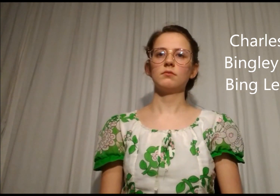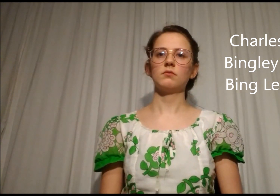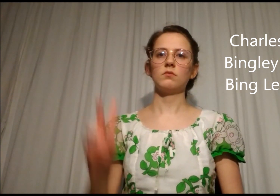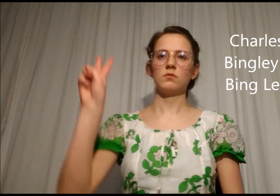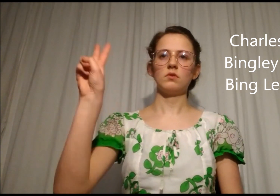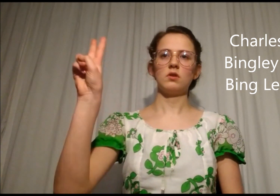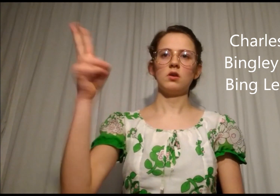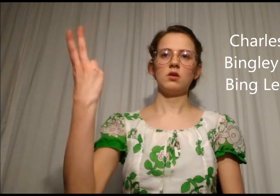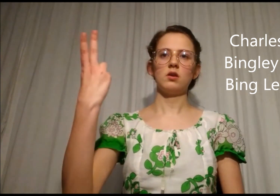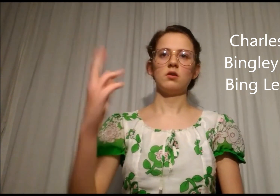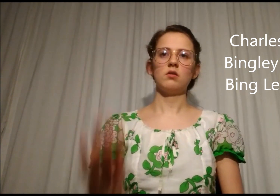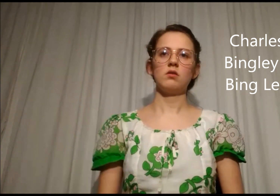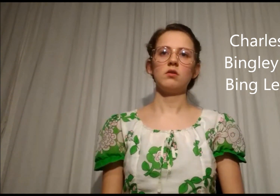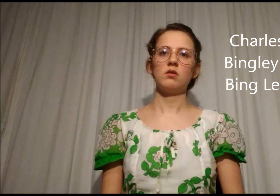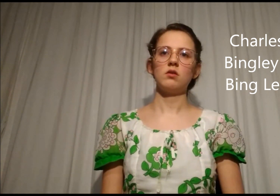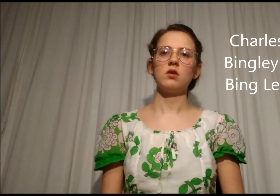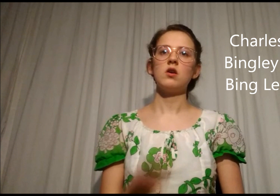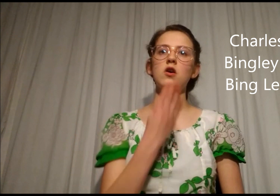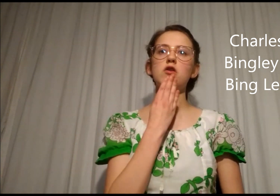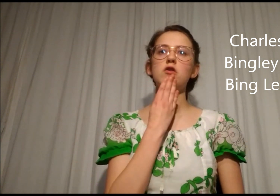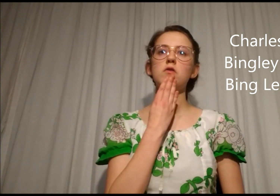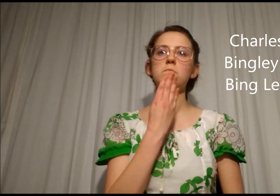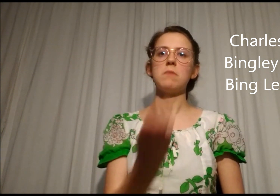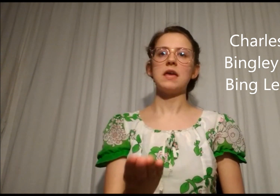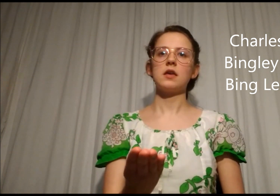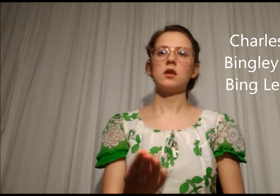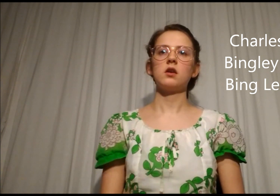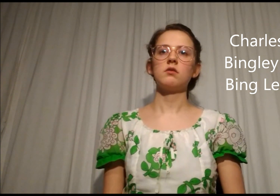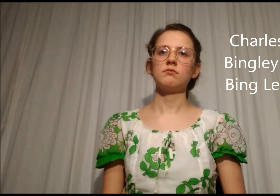Again, Bing